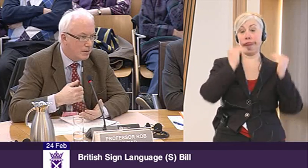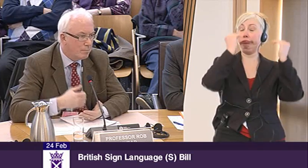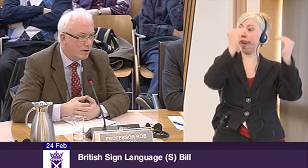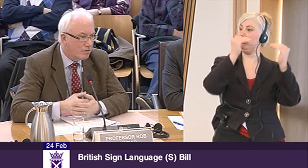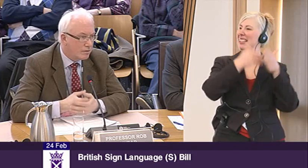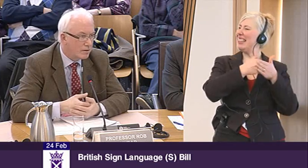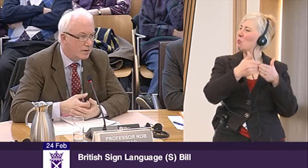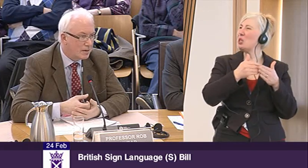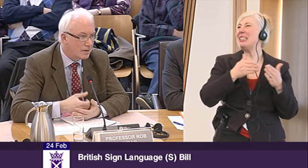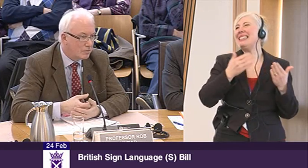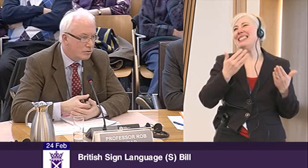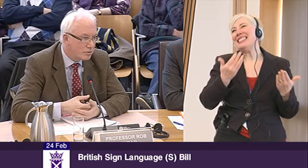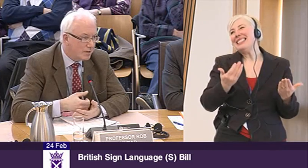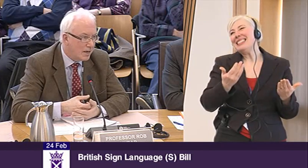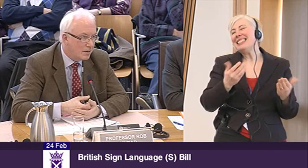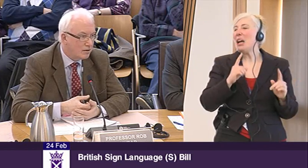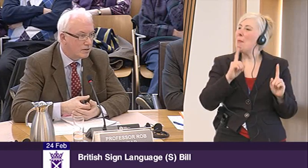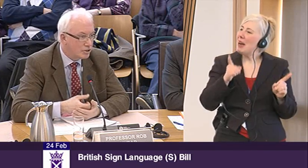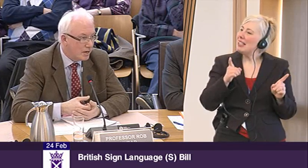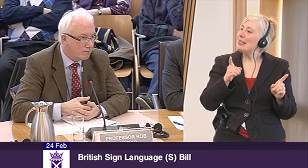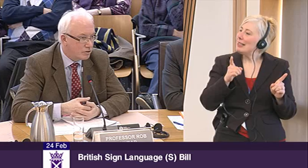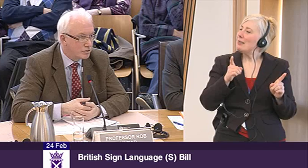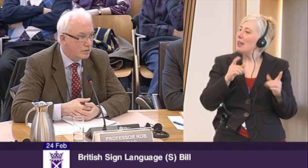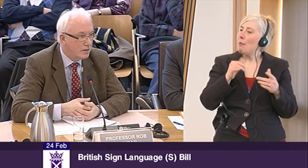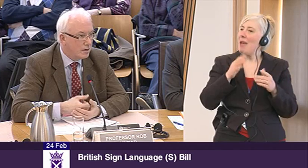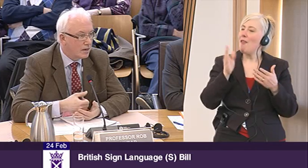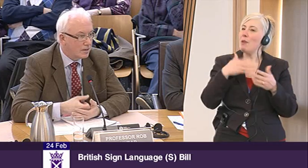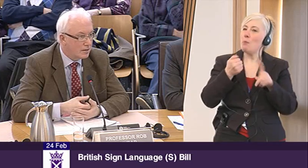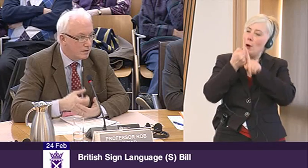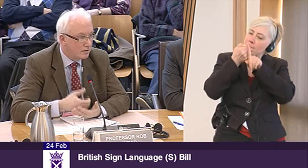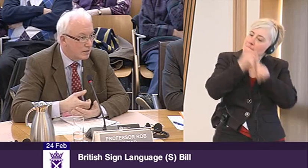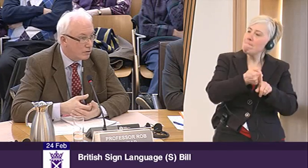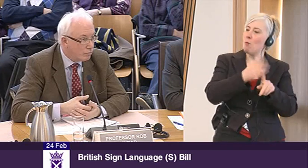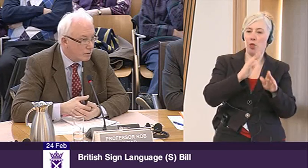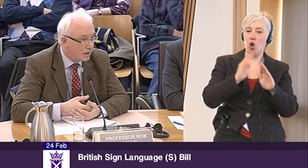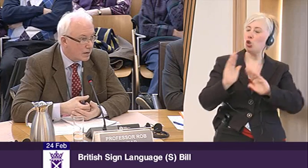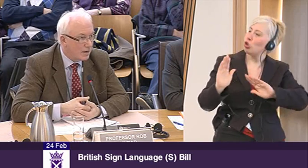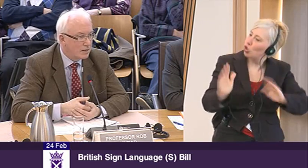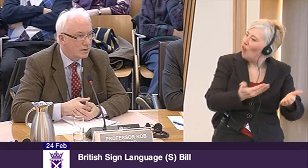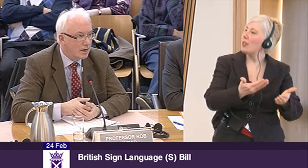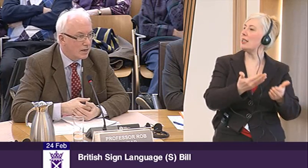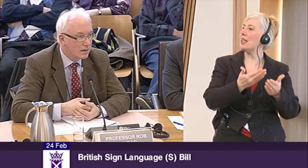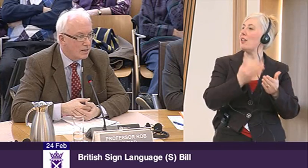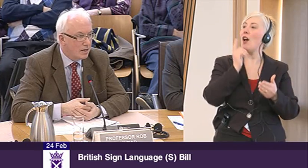putting more emphasis on the services for people who use Gaelic is very important and